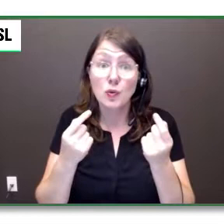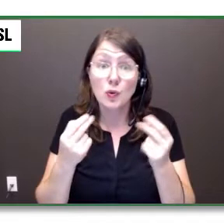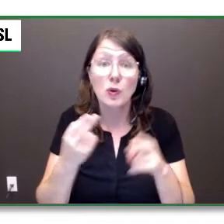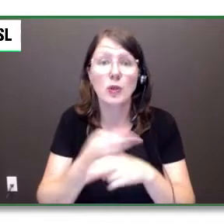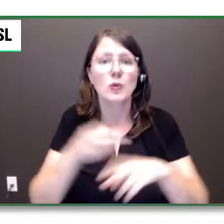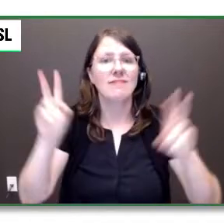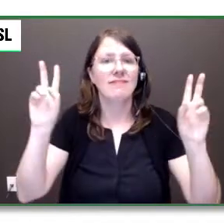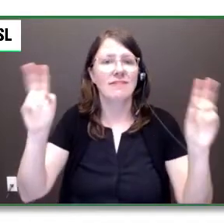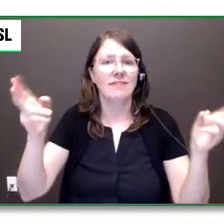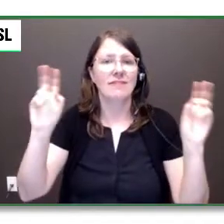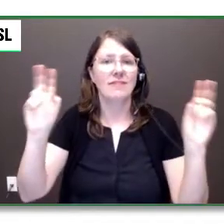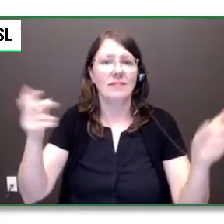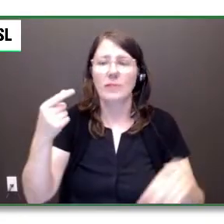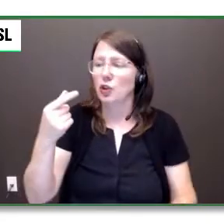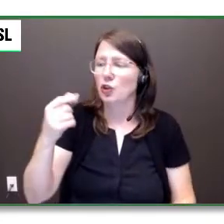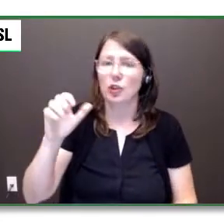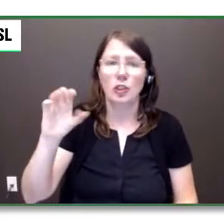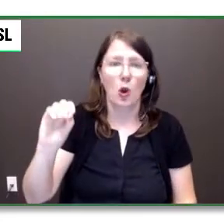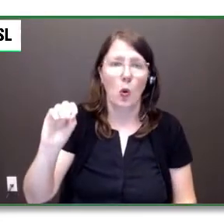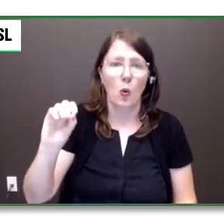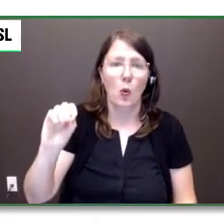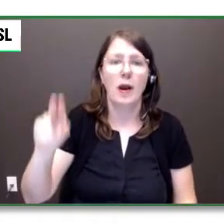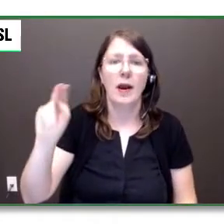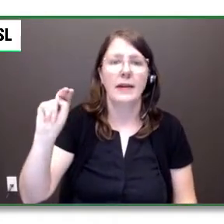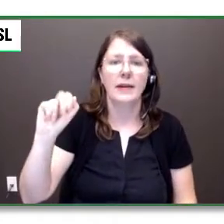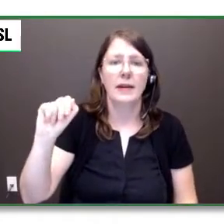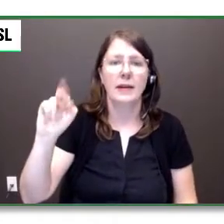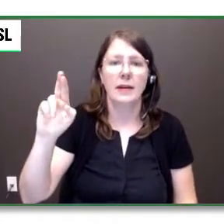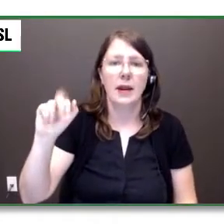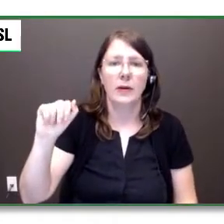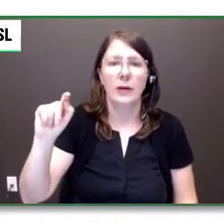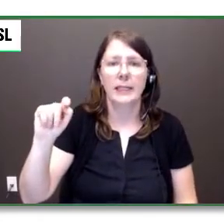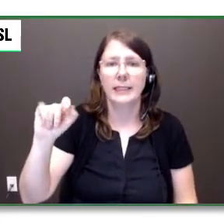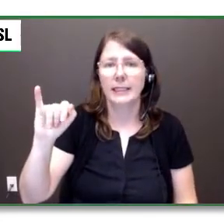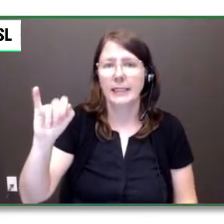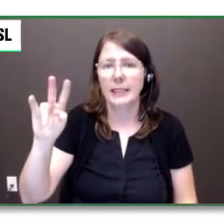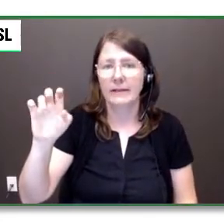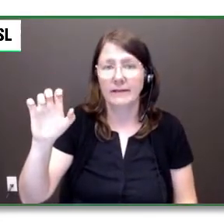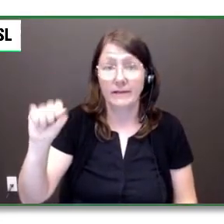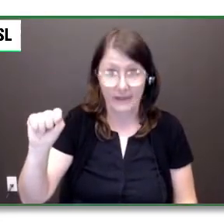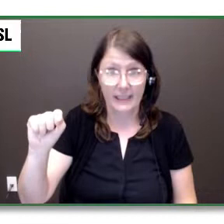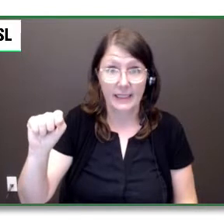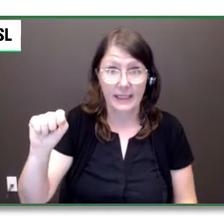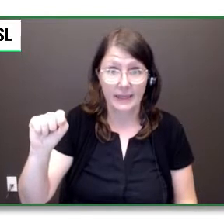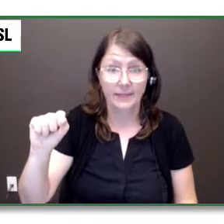there's um that what I talked about in terms of those interviews. We've now put